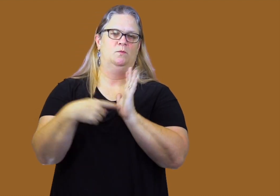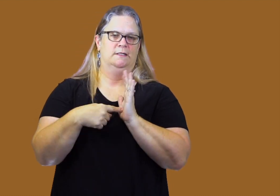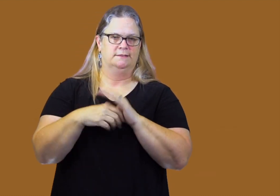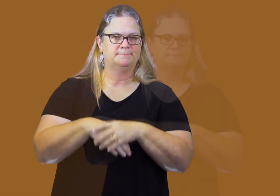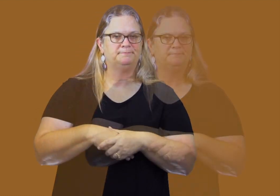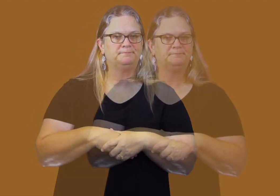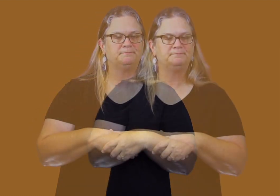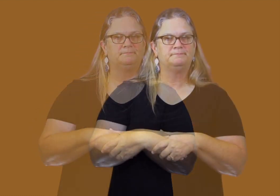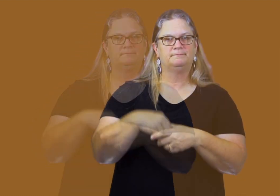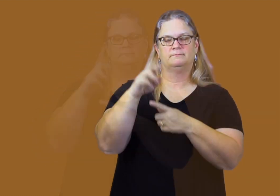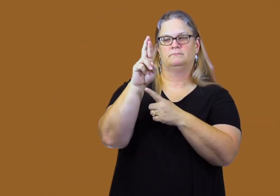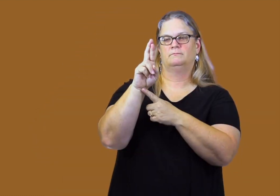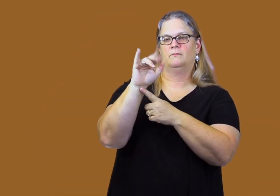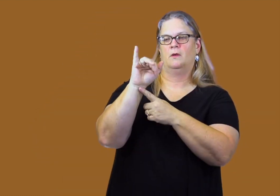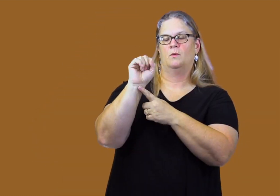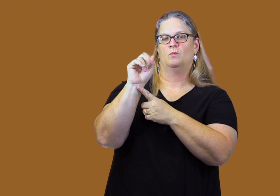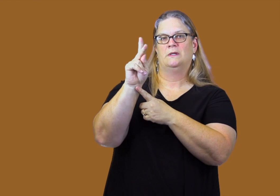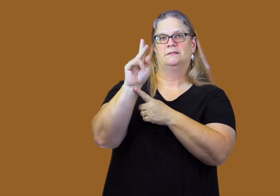it doesn't hurt for us to go ahead and review this.